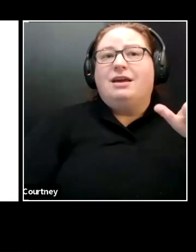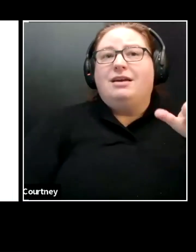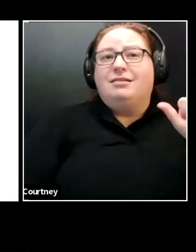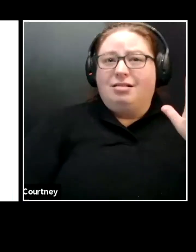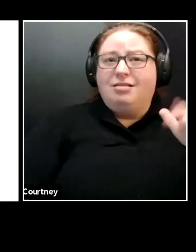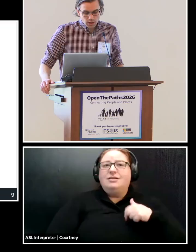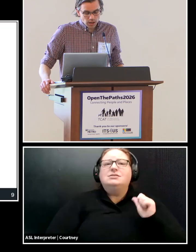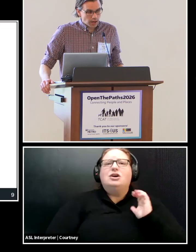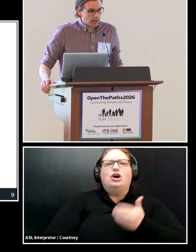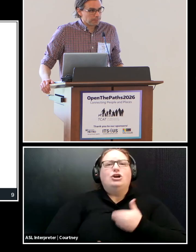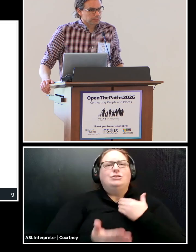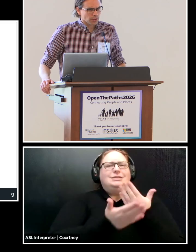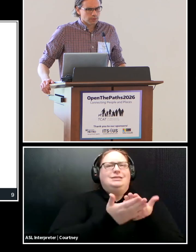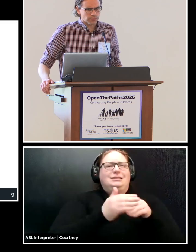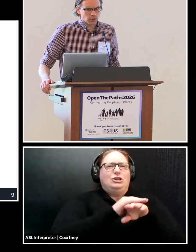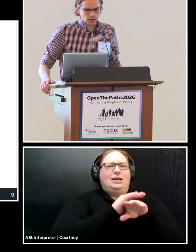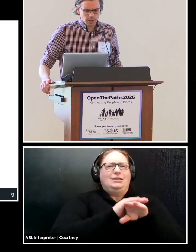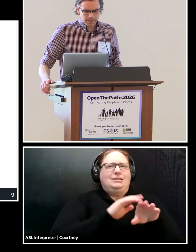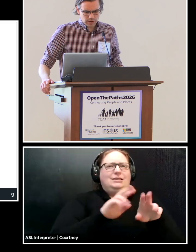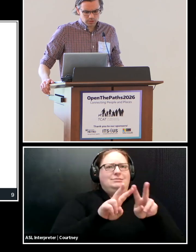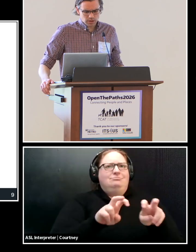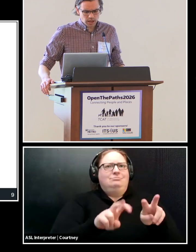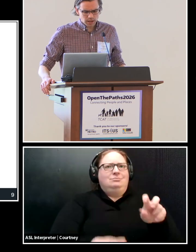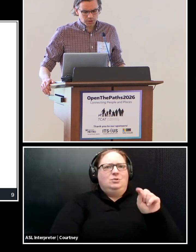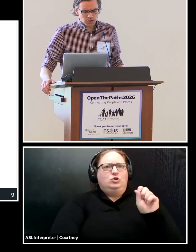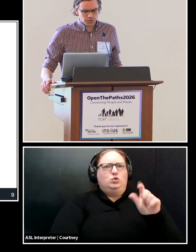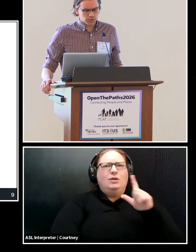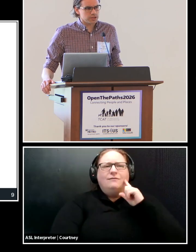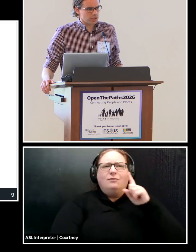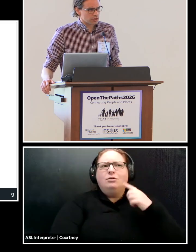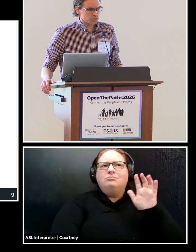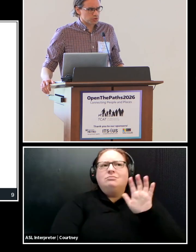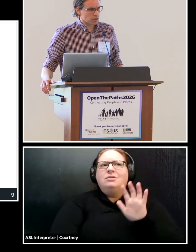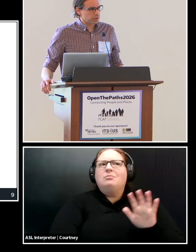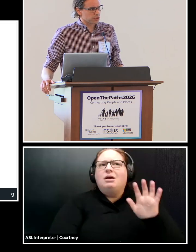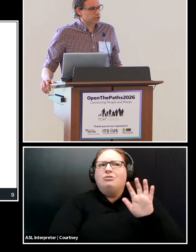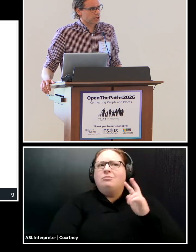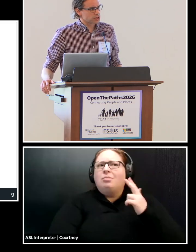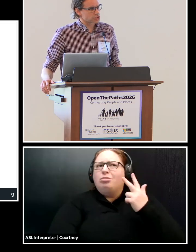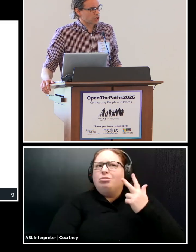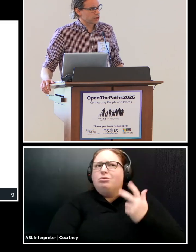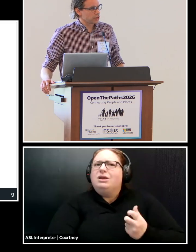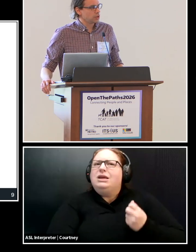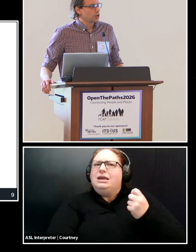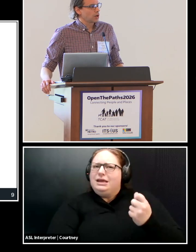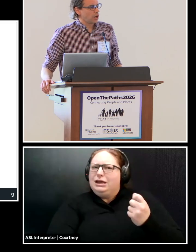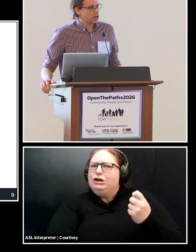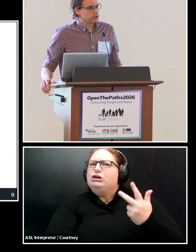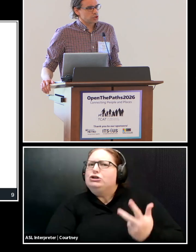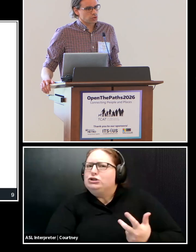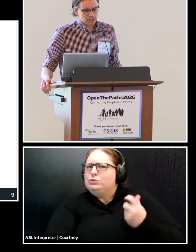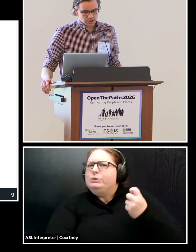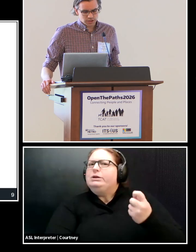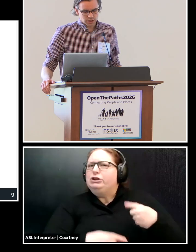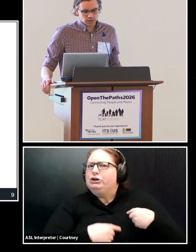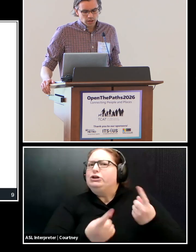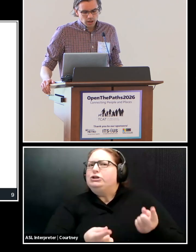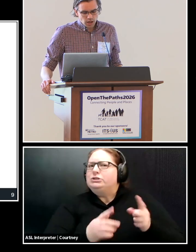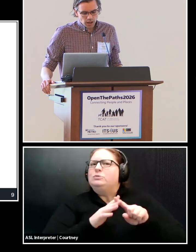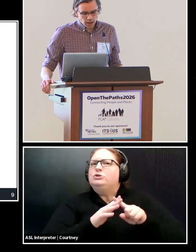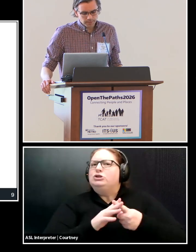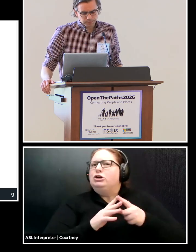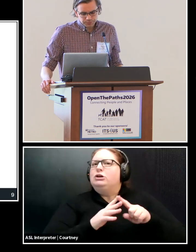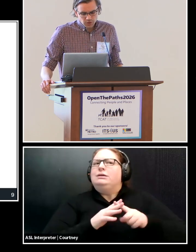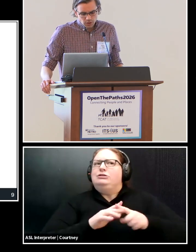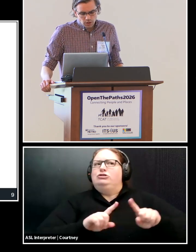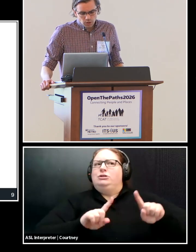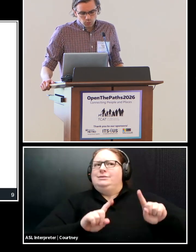tool um for about uh three years was when we really kind of started uh initial testing. Um,